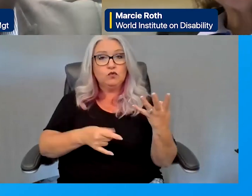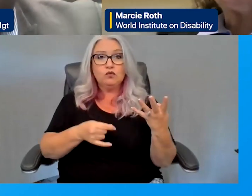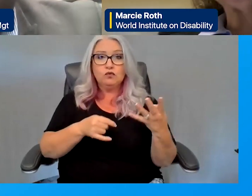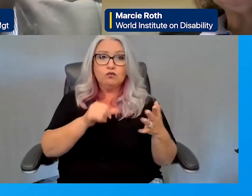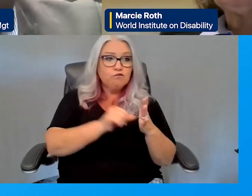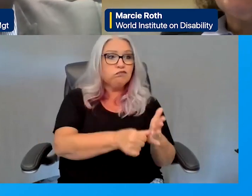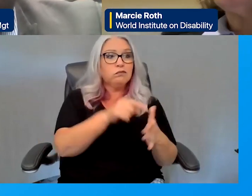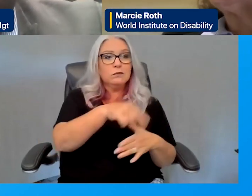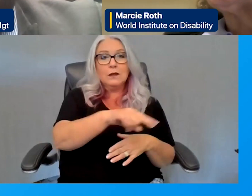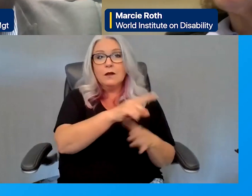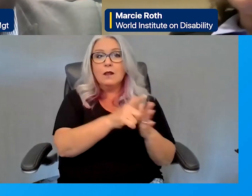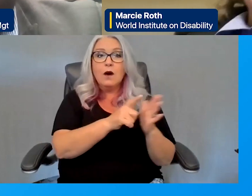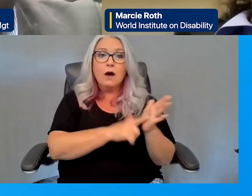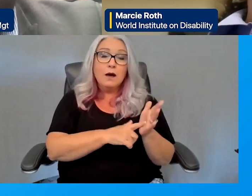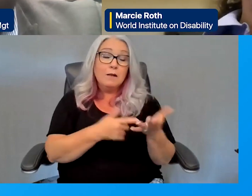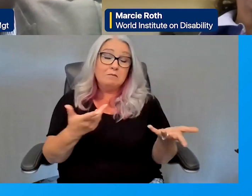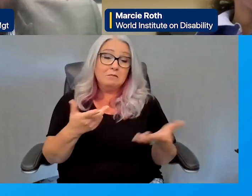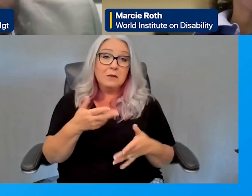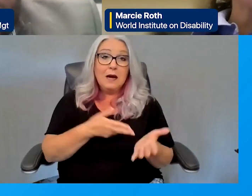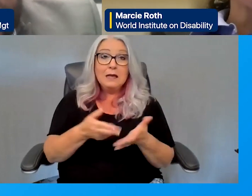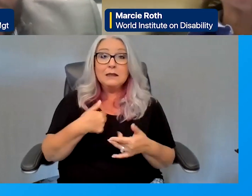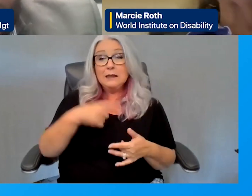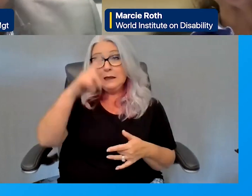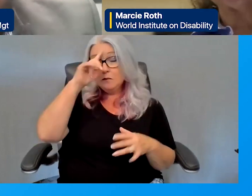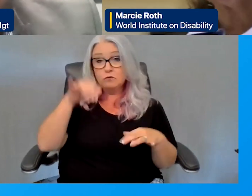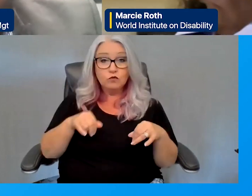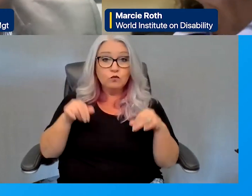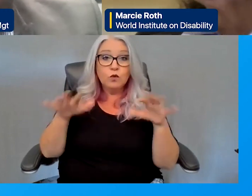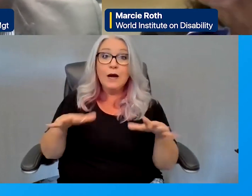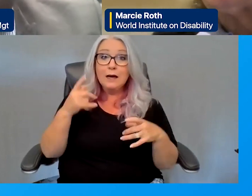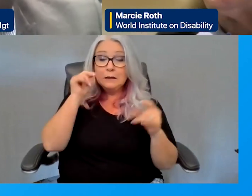I'm frankly surprised that, you know, the general public isn't